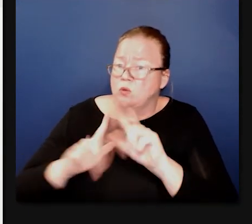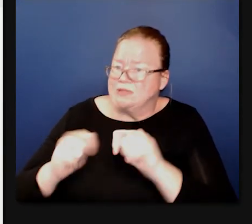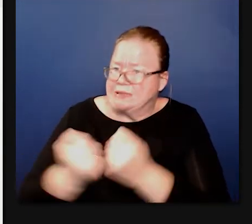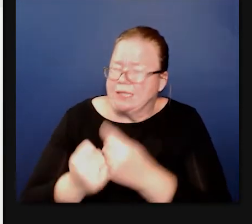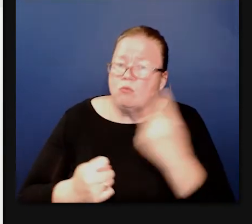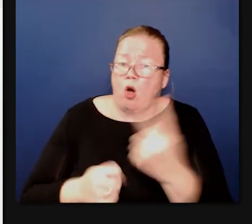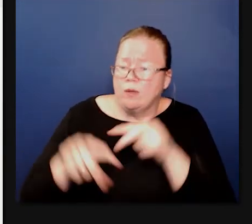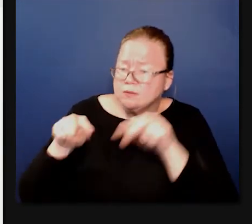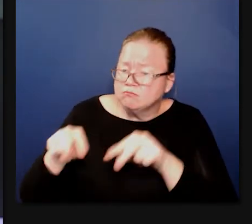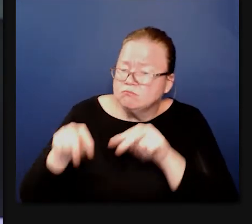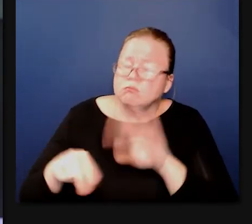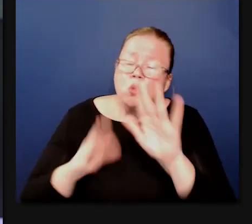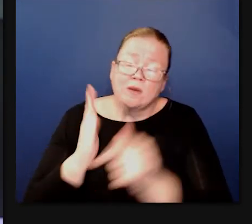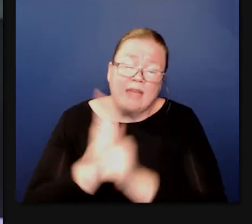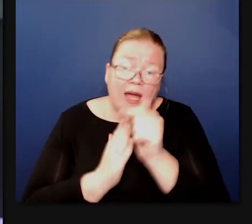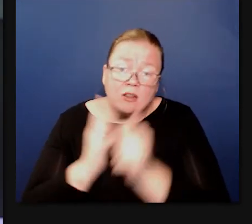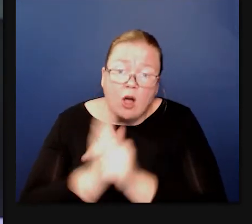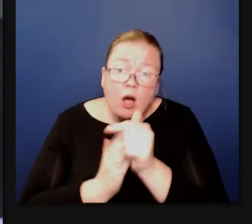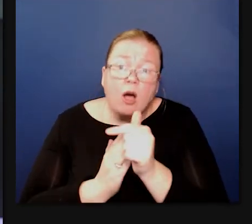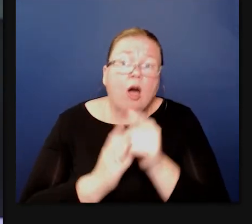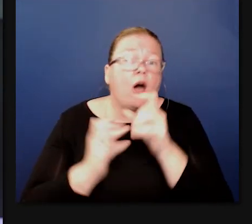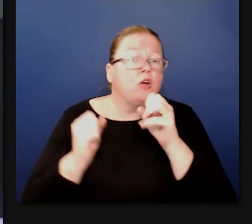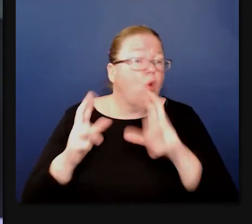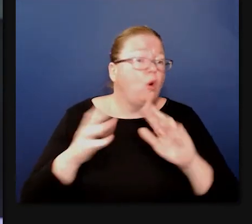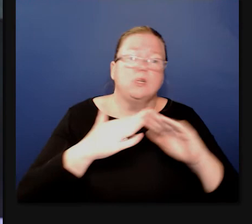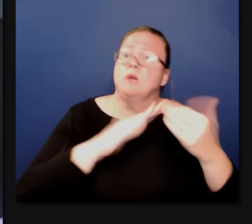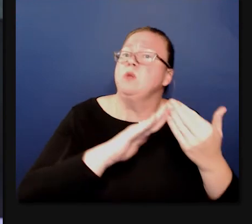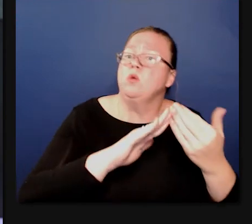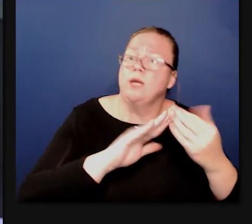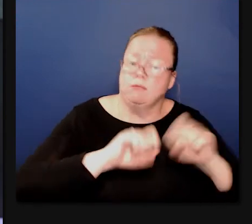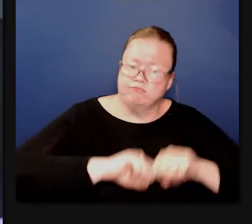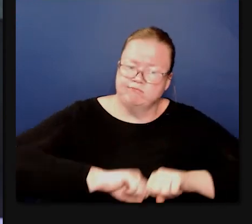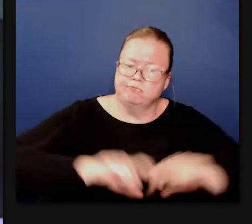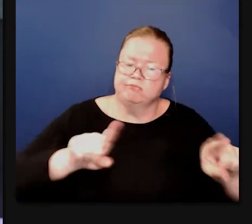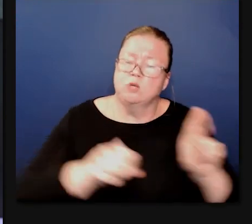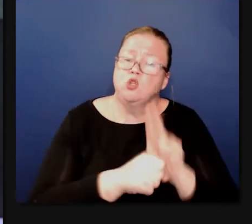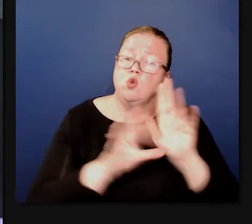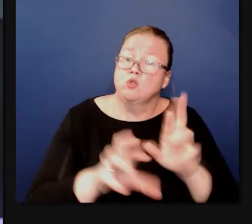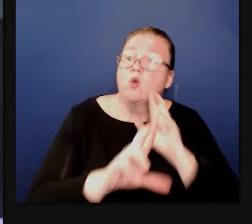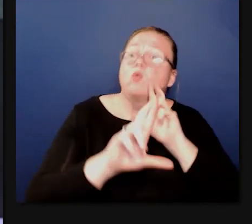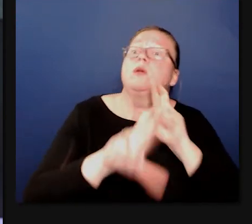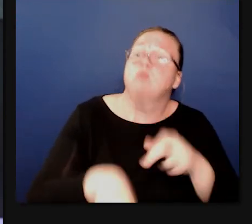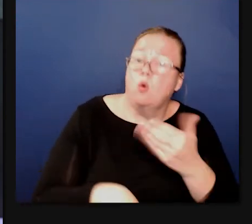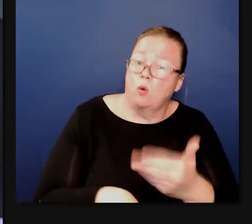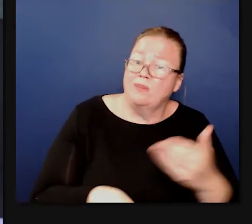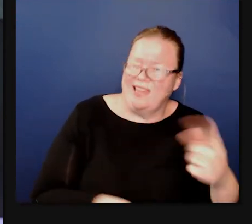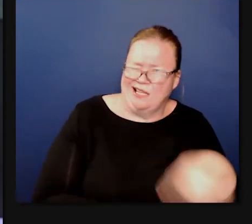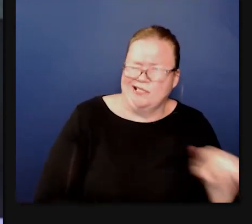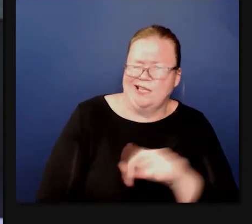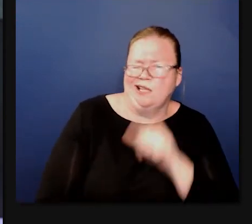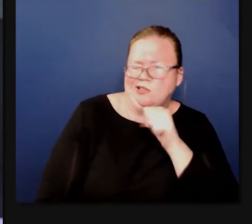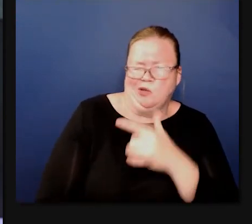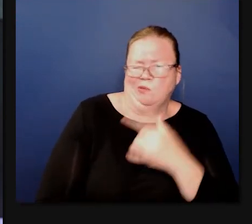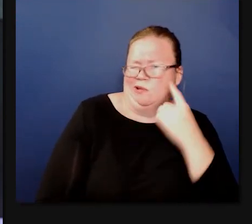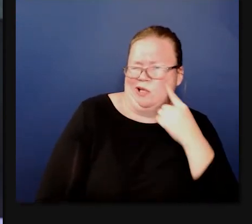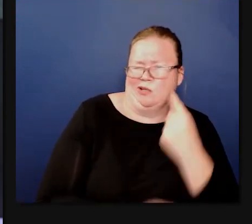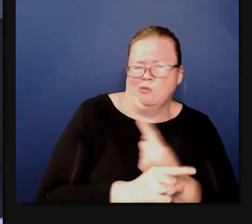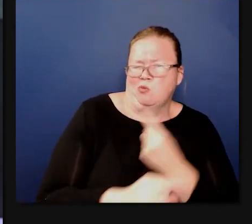that's constantly looking at your catalog, or you want to handle through community, where users can report on items that they don't feel are appropriate.